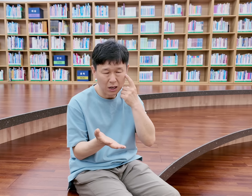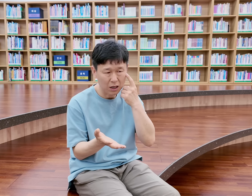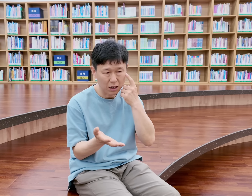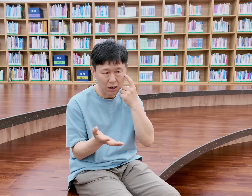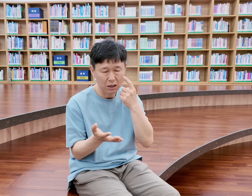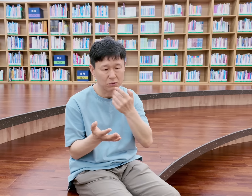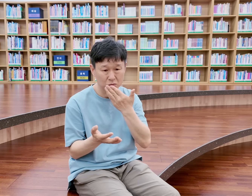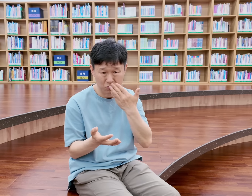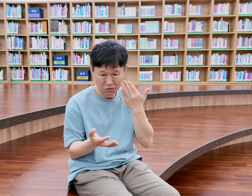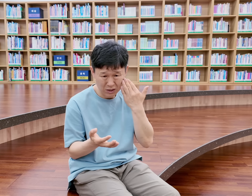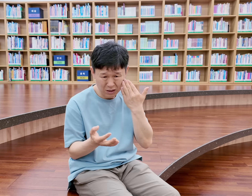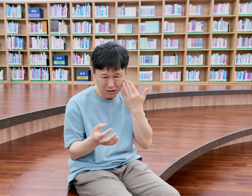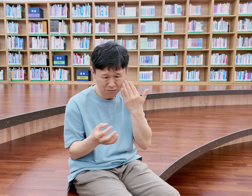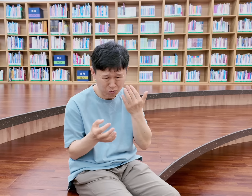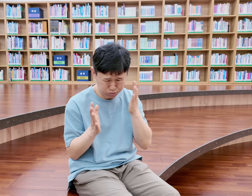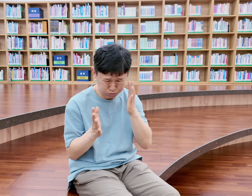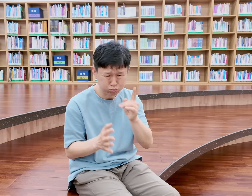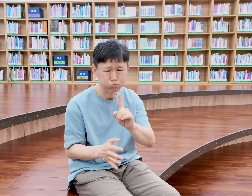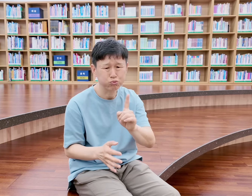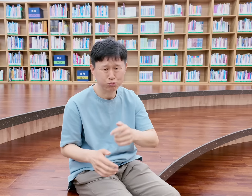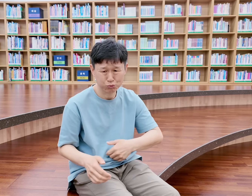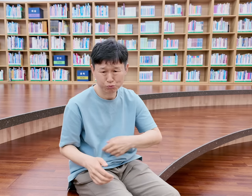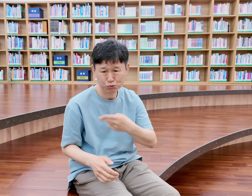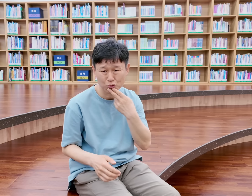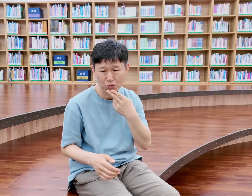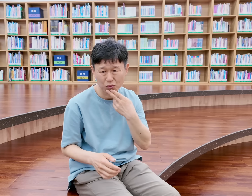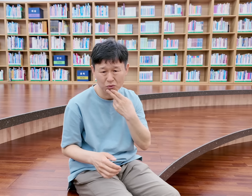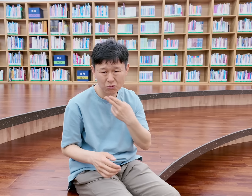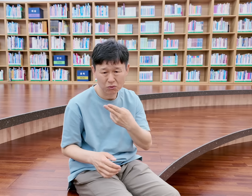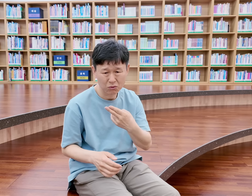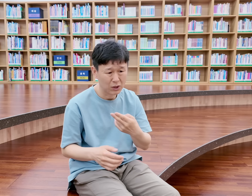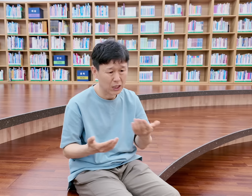The common thought is , “What should deaf people study?